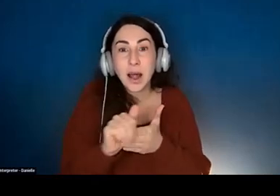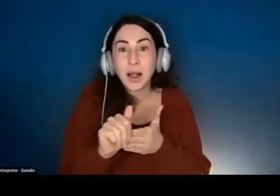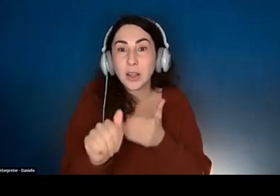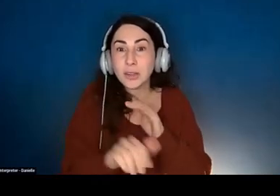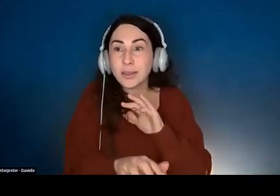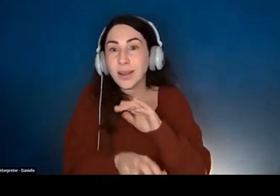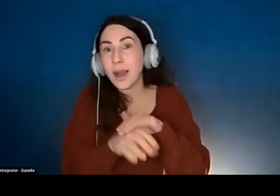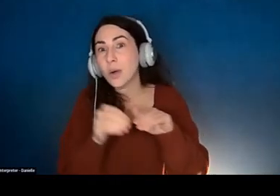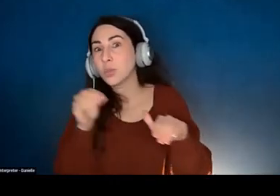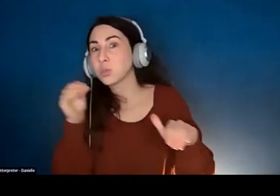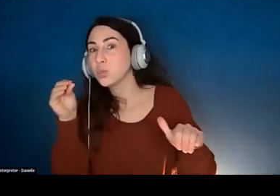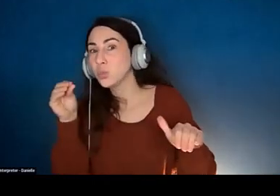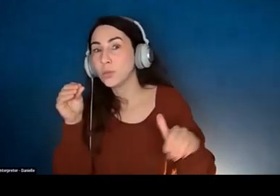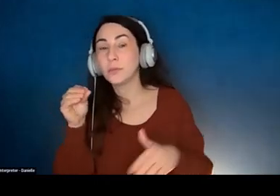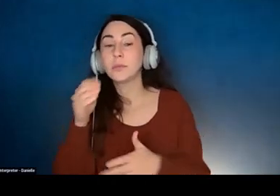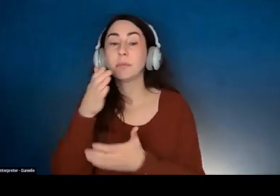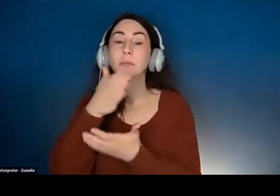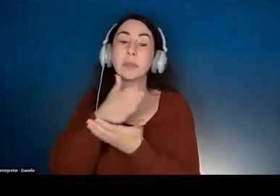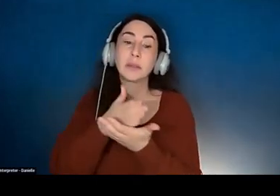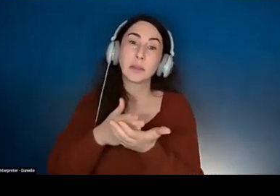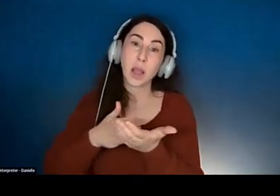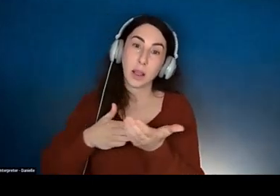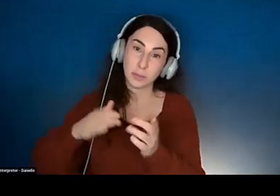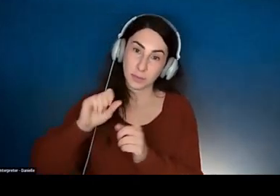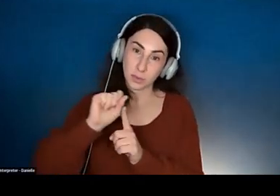And in some cases where they were requiring